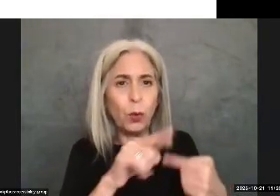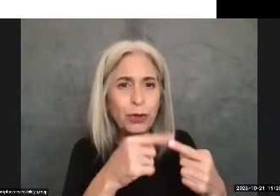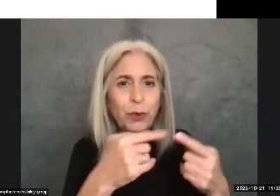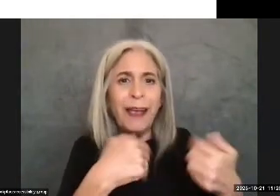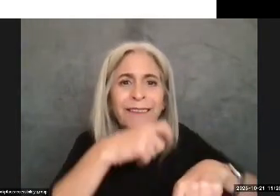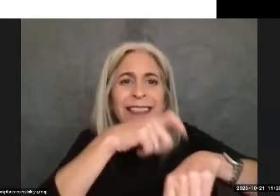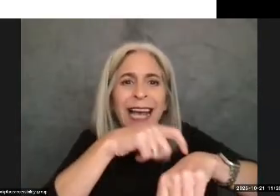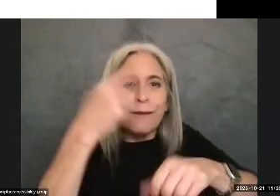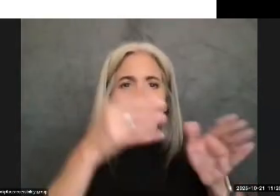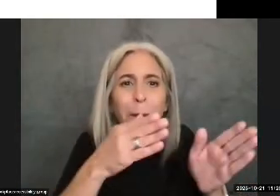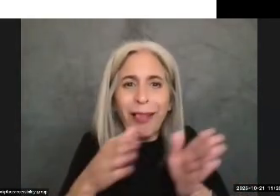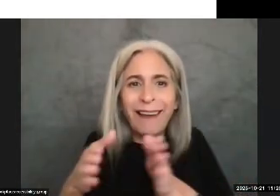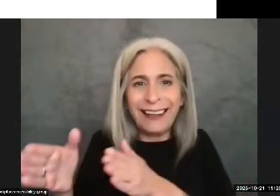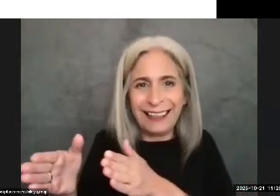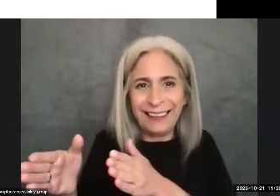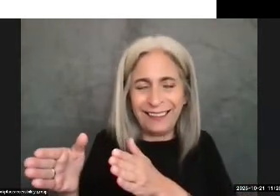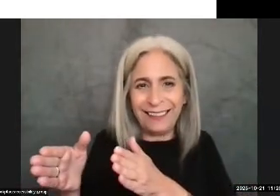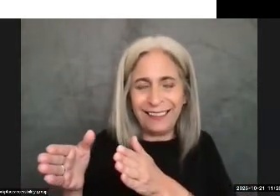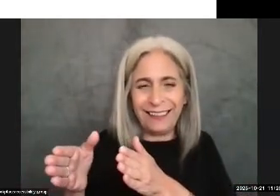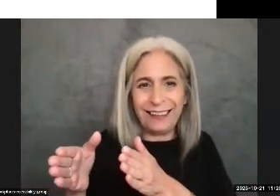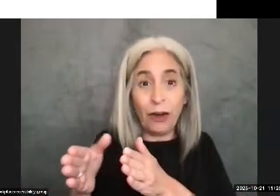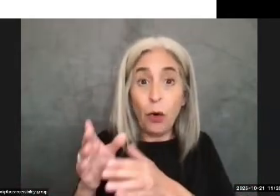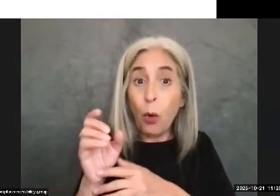Kathleen DeForest: When we have a little bit of time to plan for it.